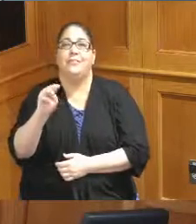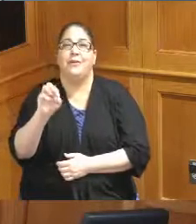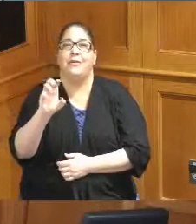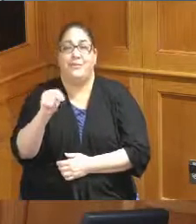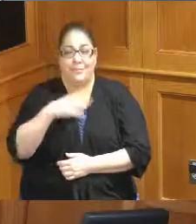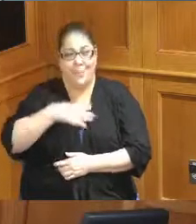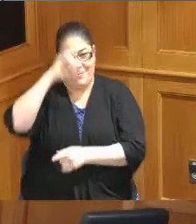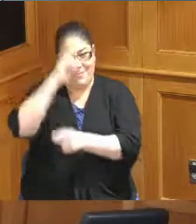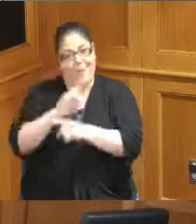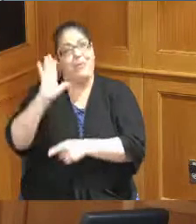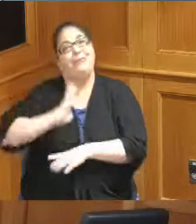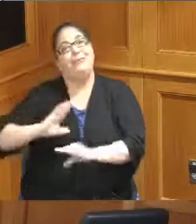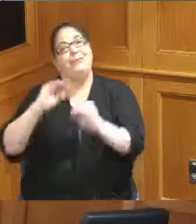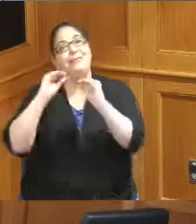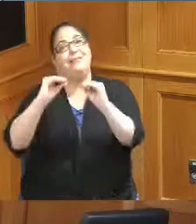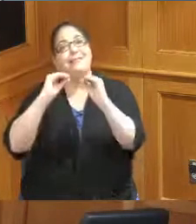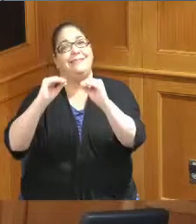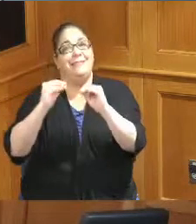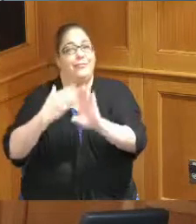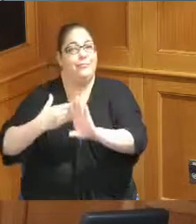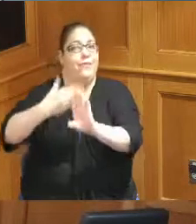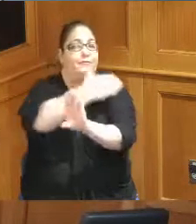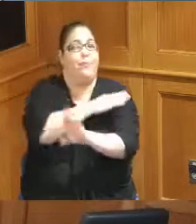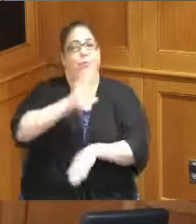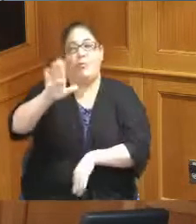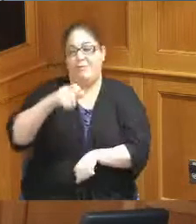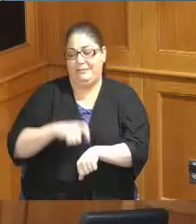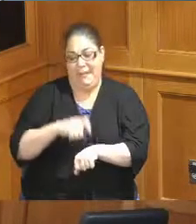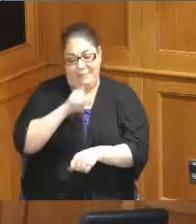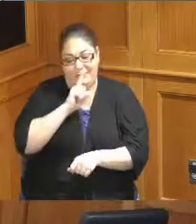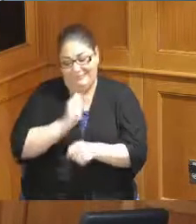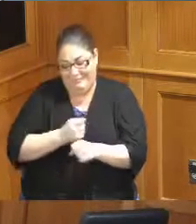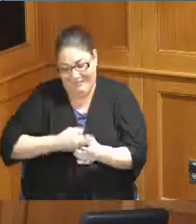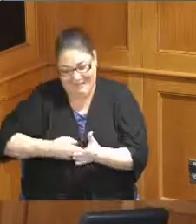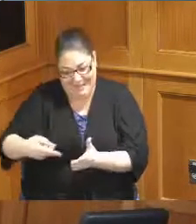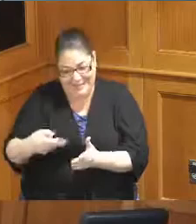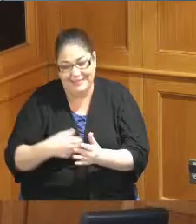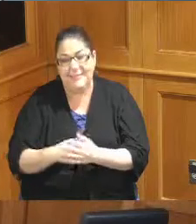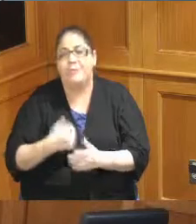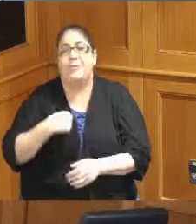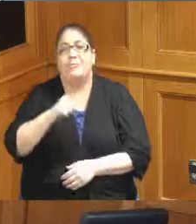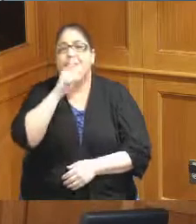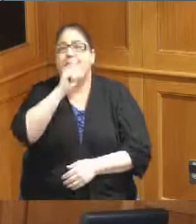over at Purcell Marion before any of your time but what you know we're so proud of what you've